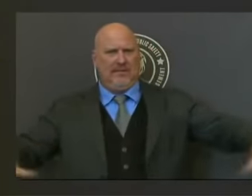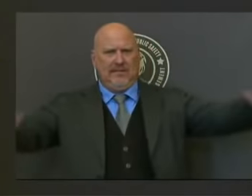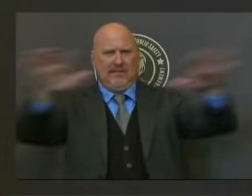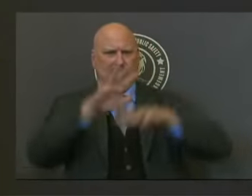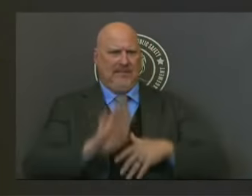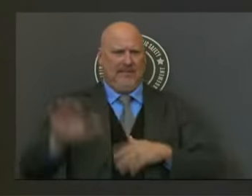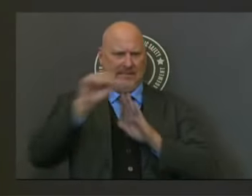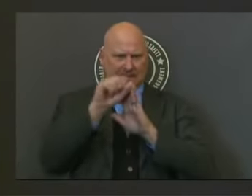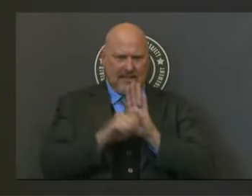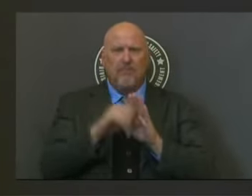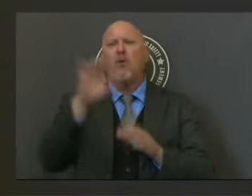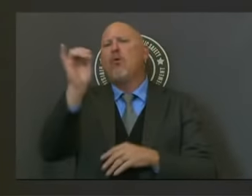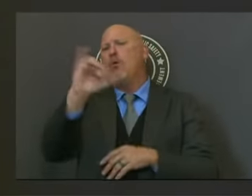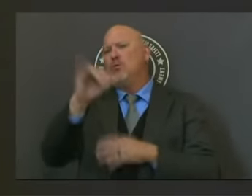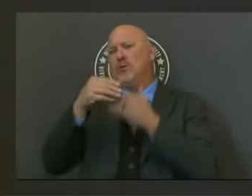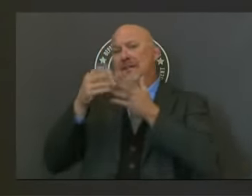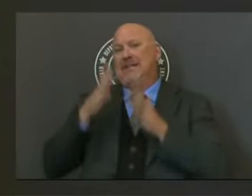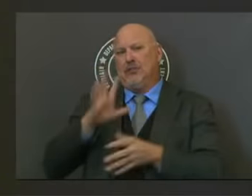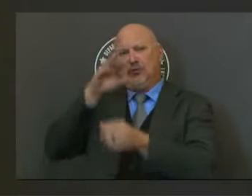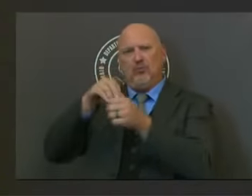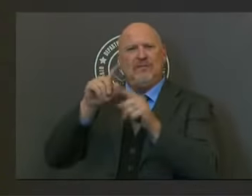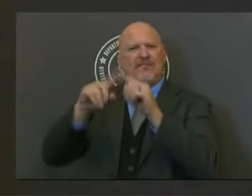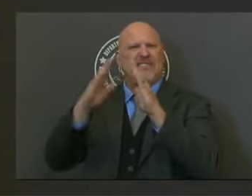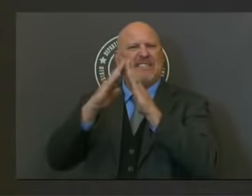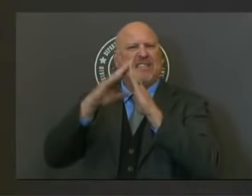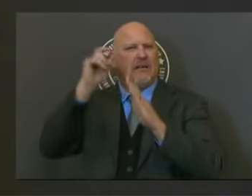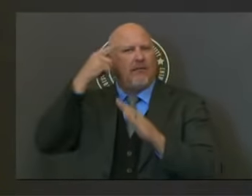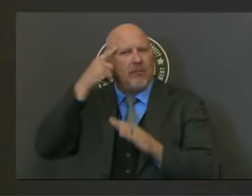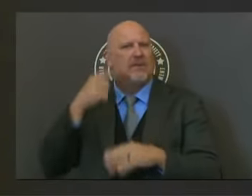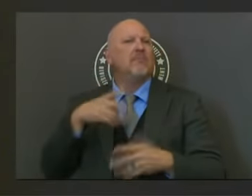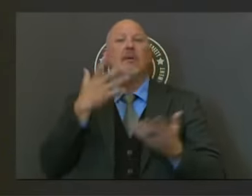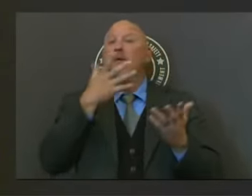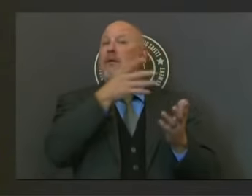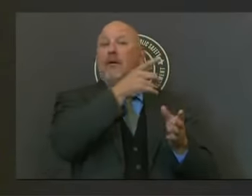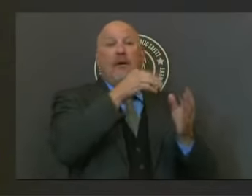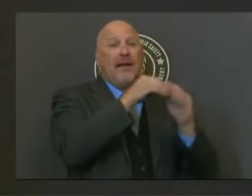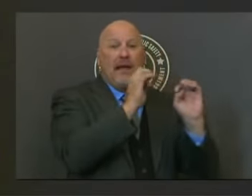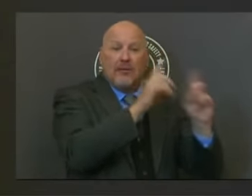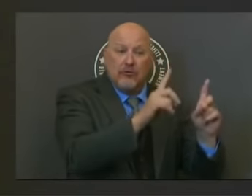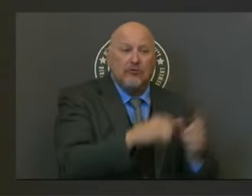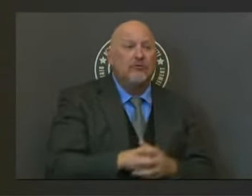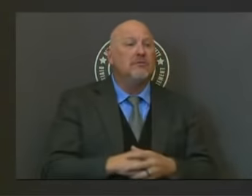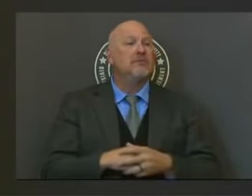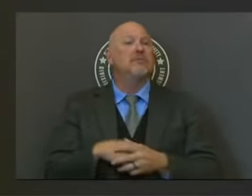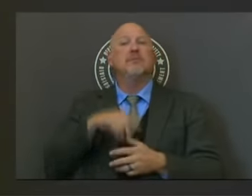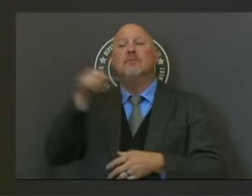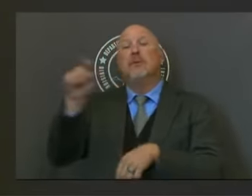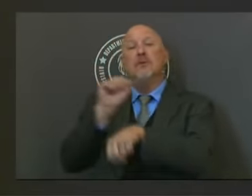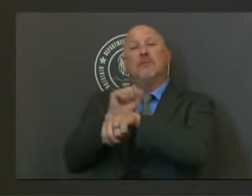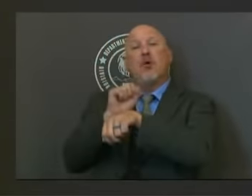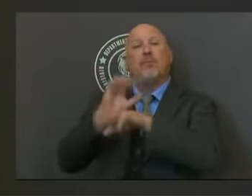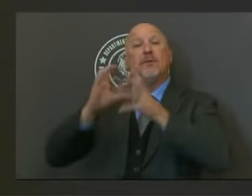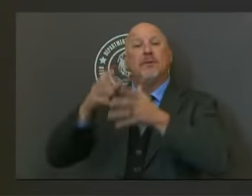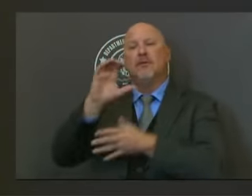education and the chambers of commerce